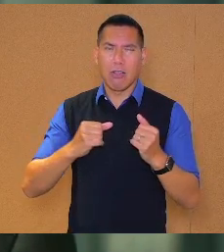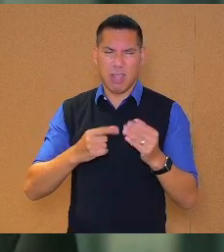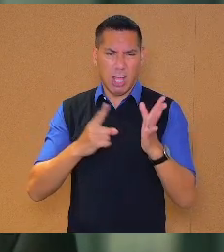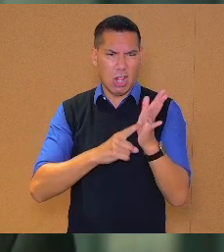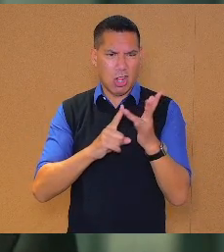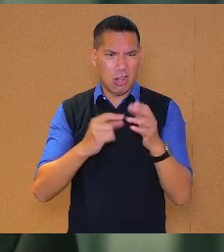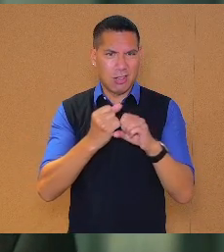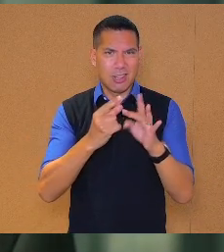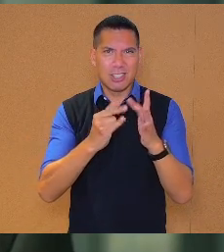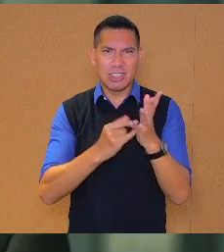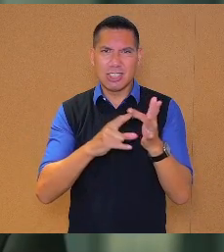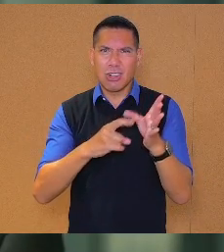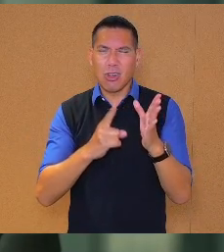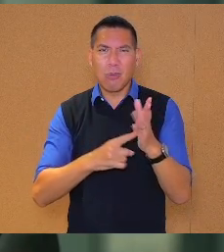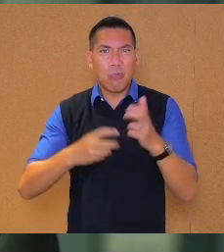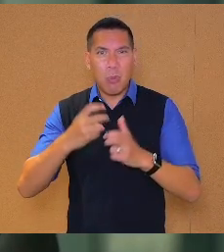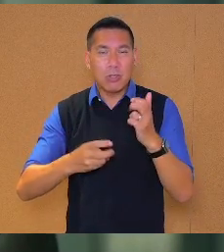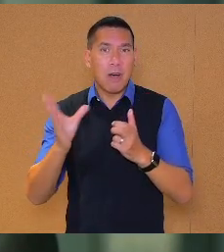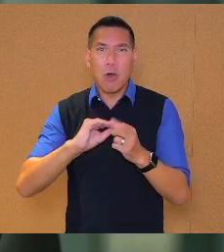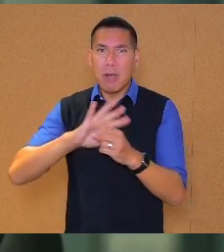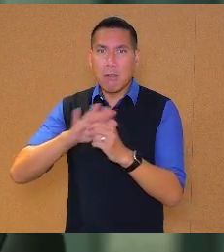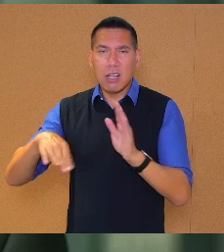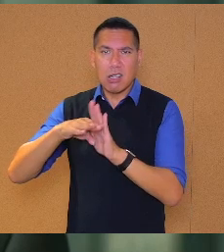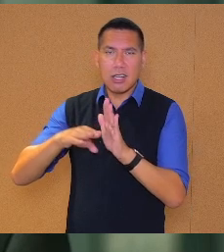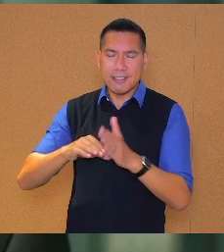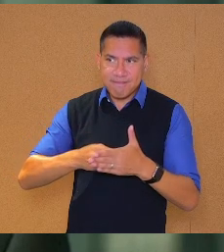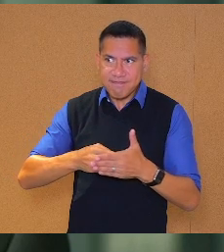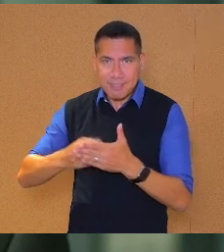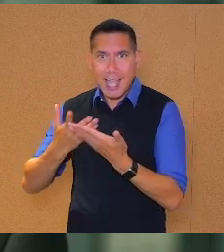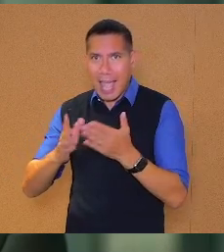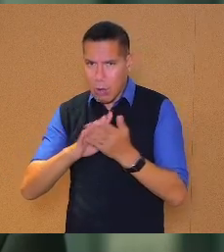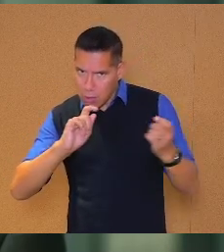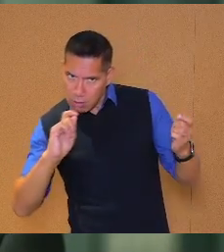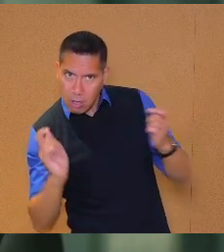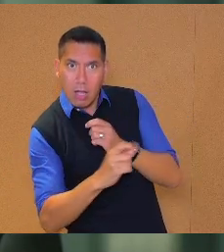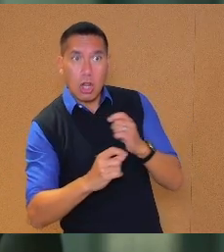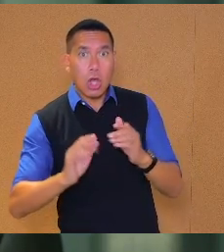challenges thrown up by the pandemic to continue to meet